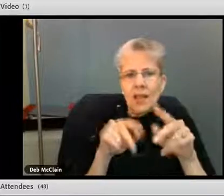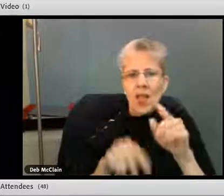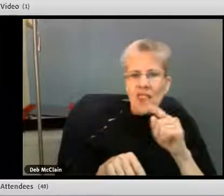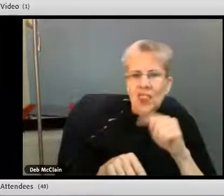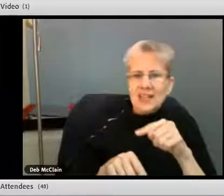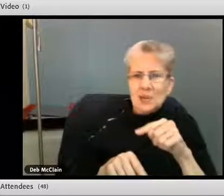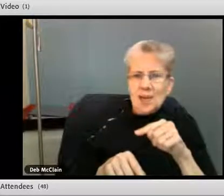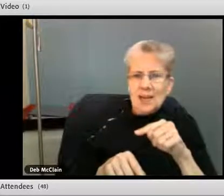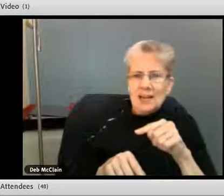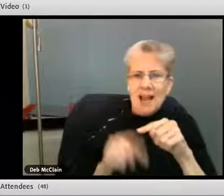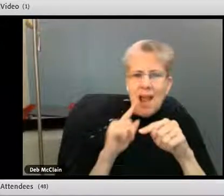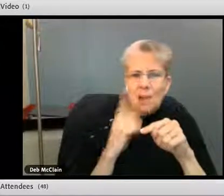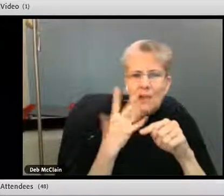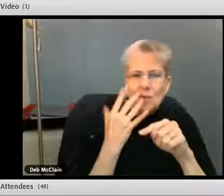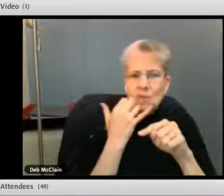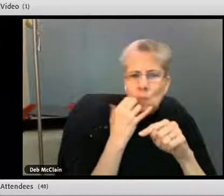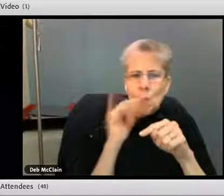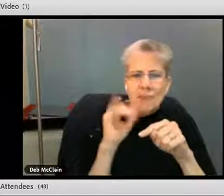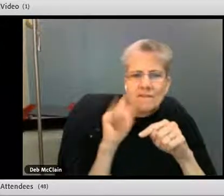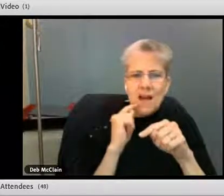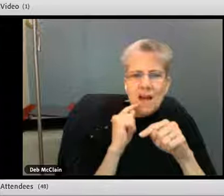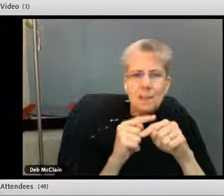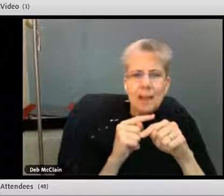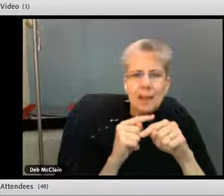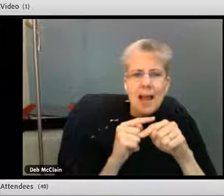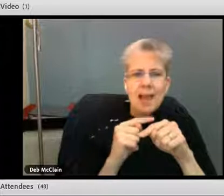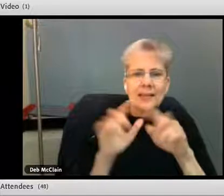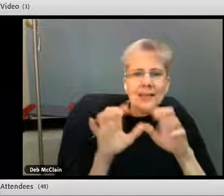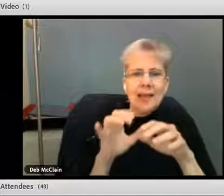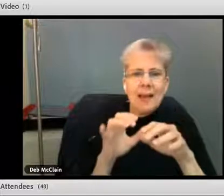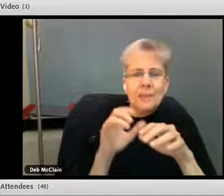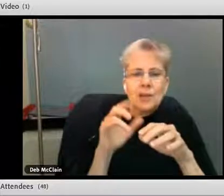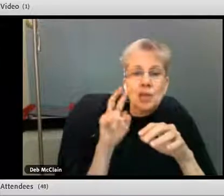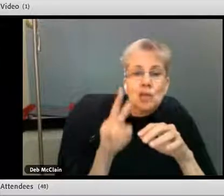but I had to type two A's to make it spell correctly.